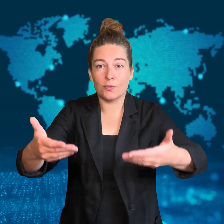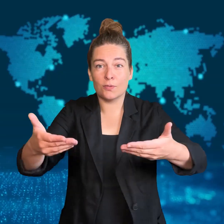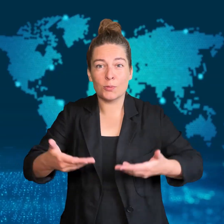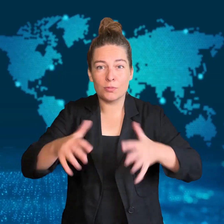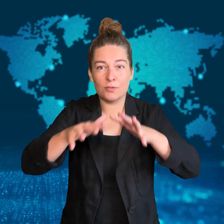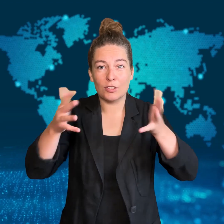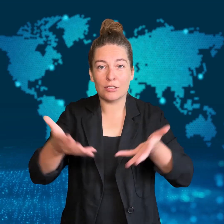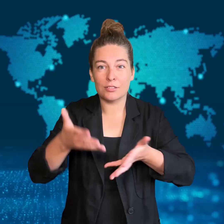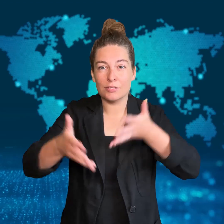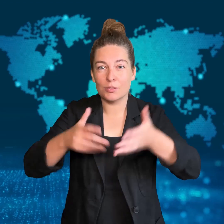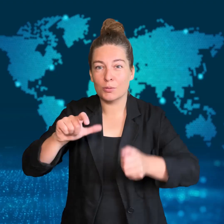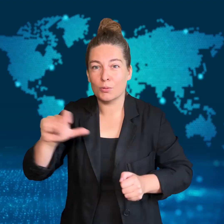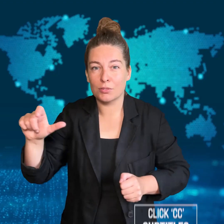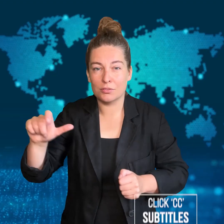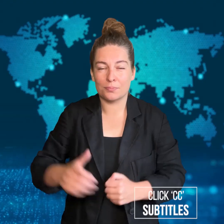Welcome to WorldSign Week!